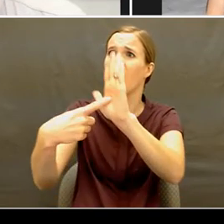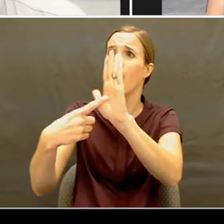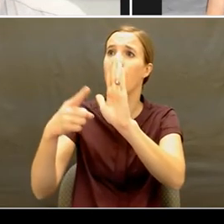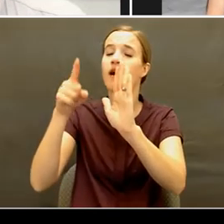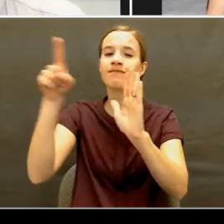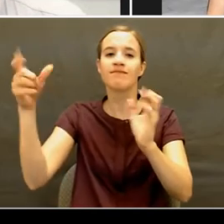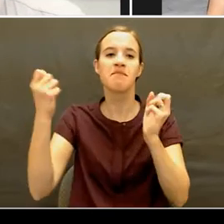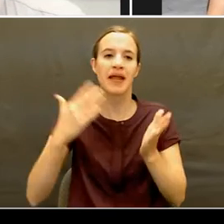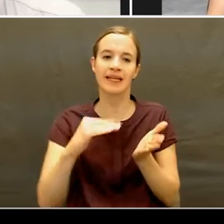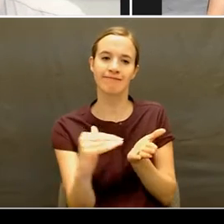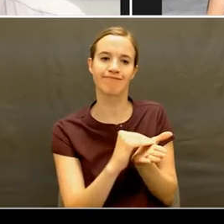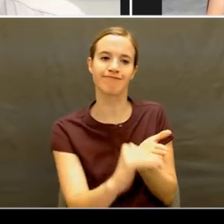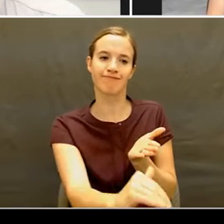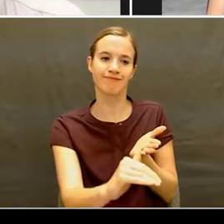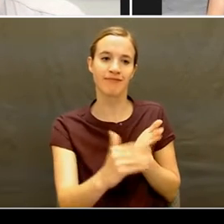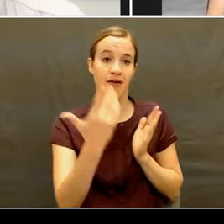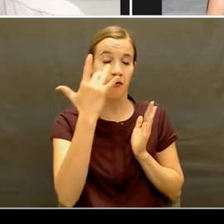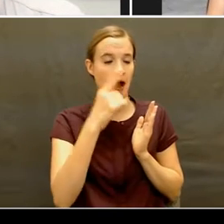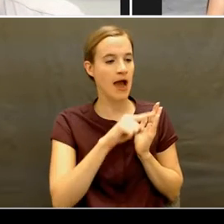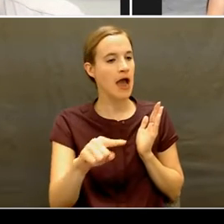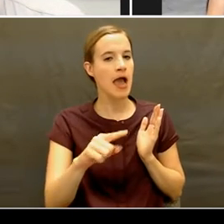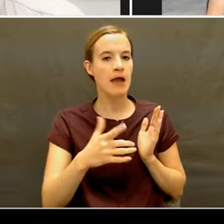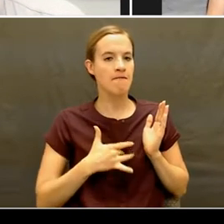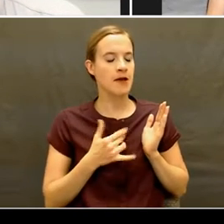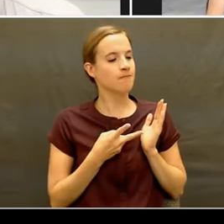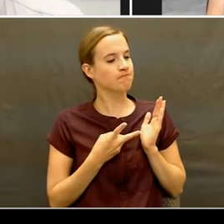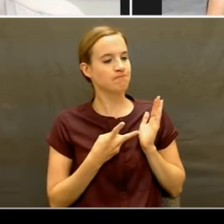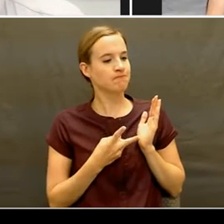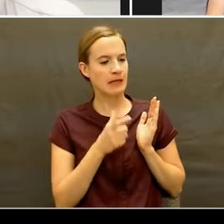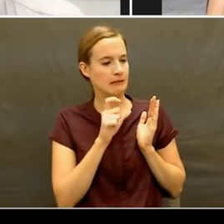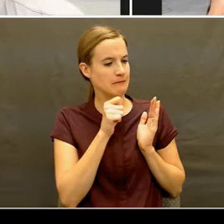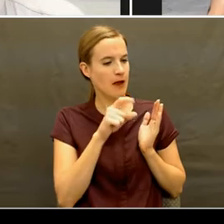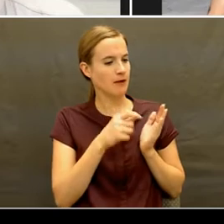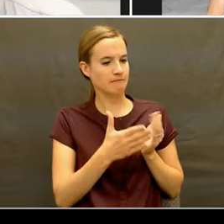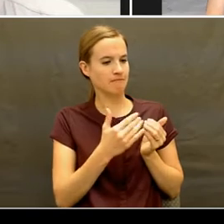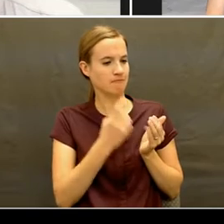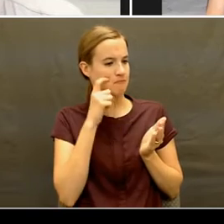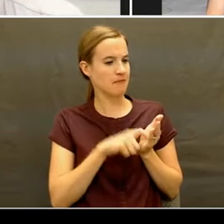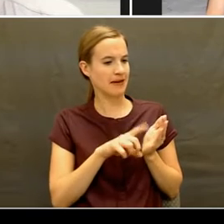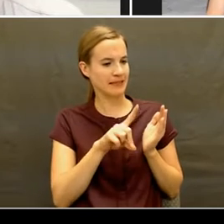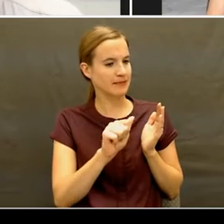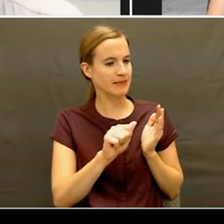mitigating circumstances shouldn't be counted, the courts didn't pay attention to that still. It came